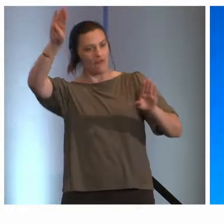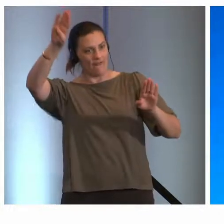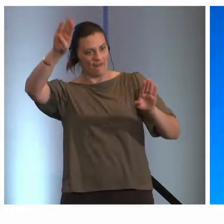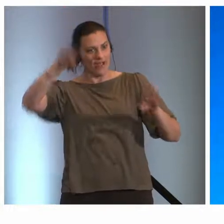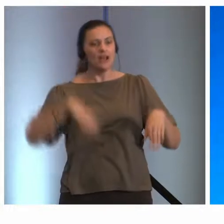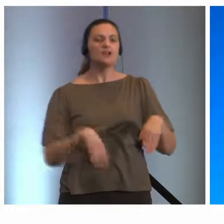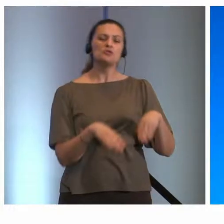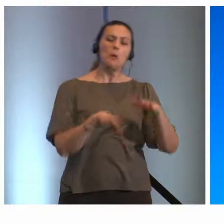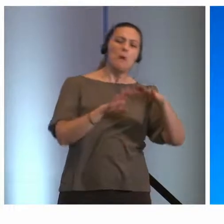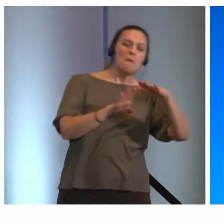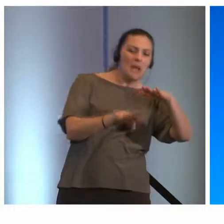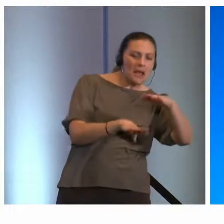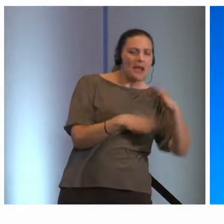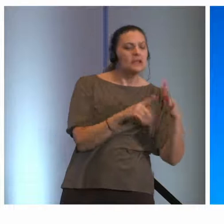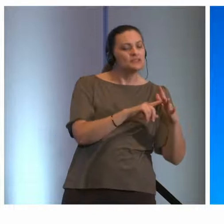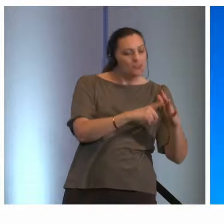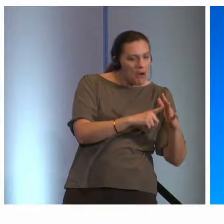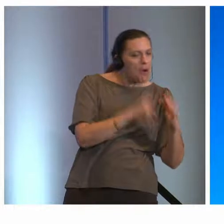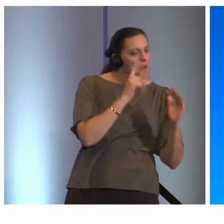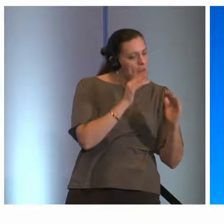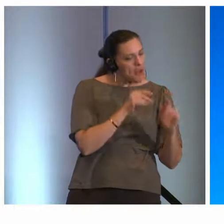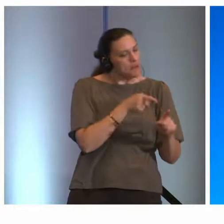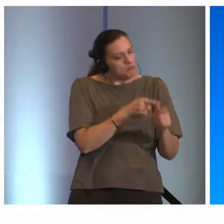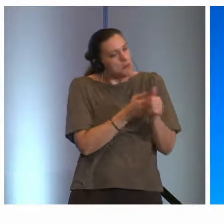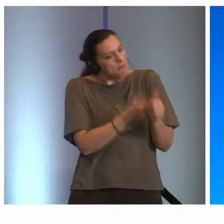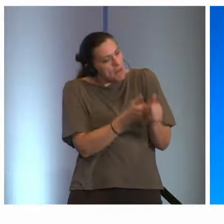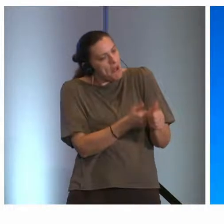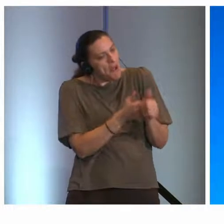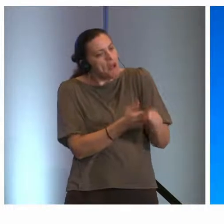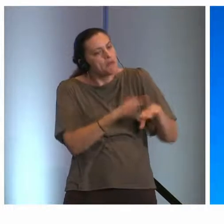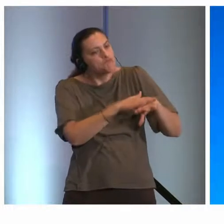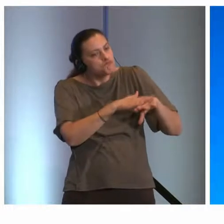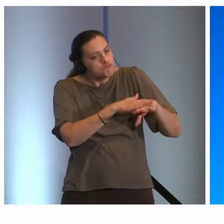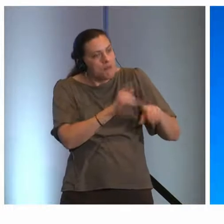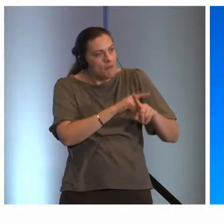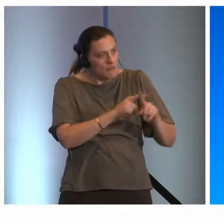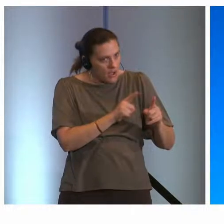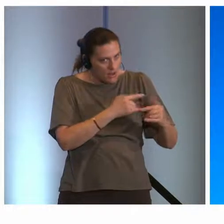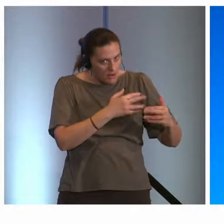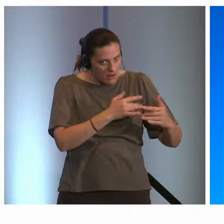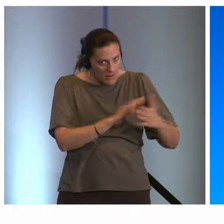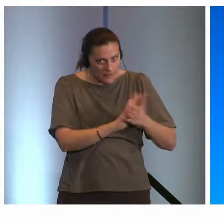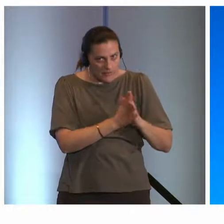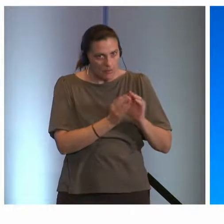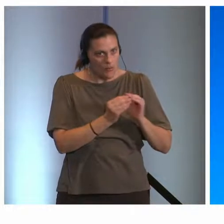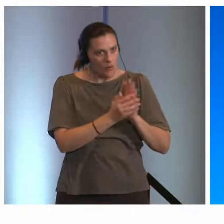employment maturity curve, where compliance is the